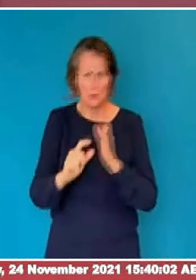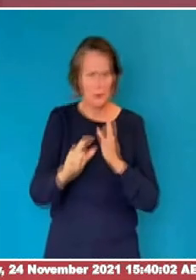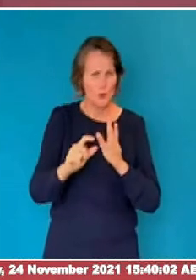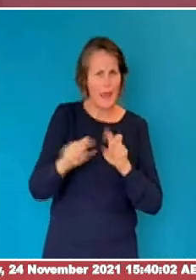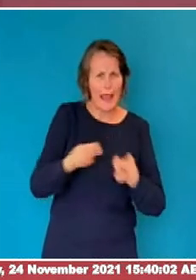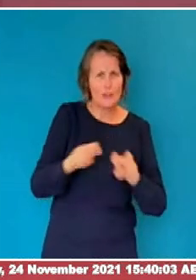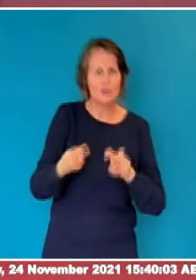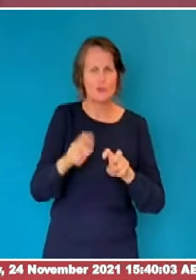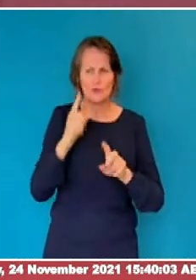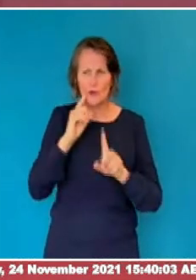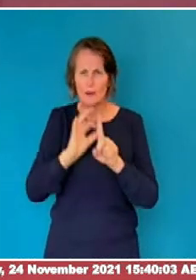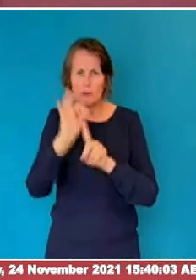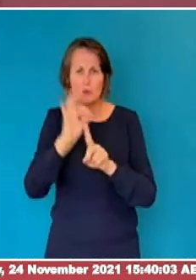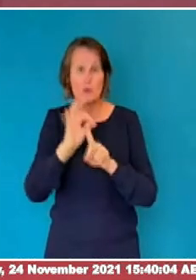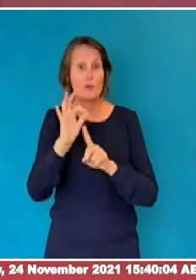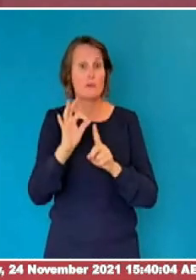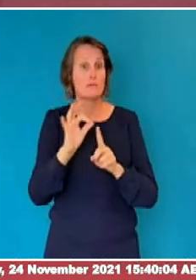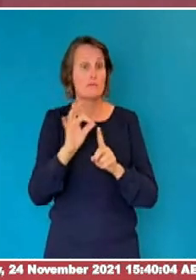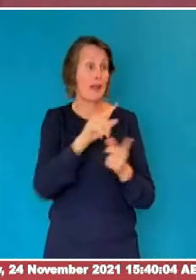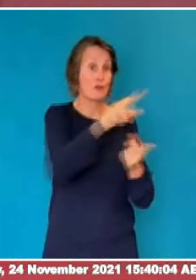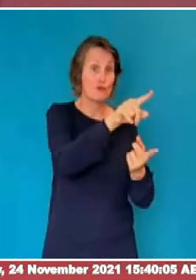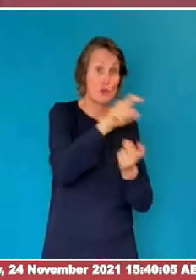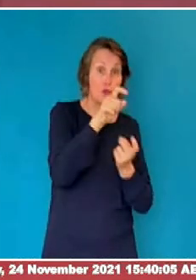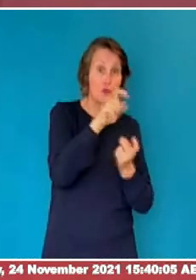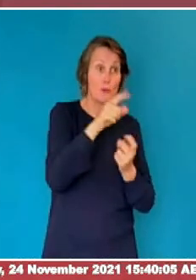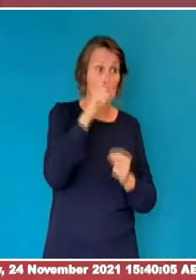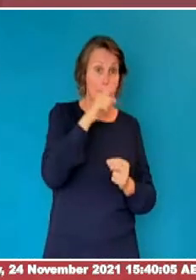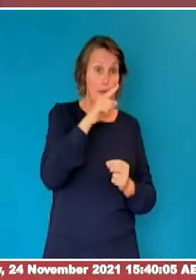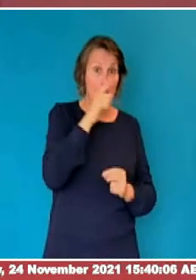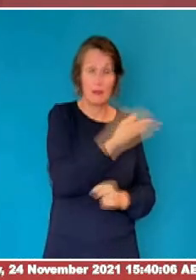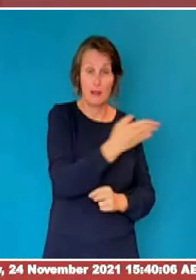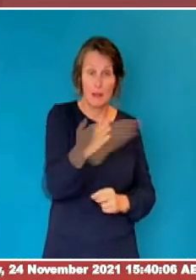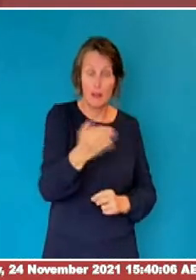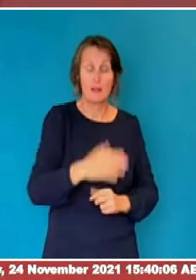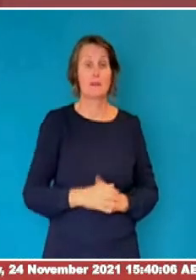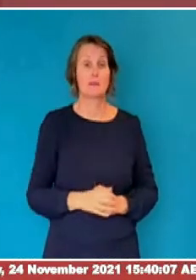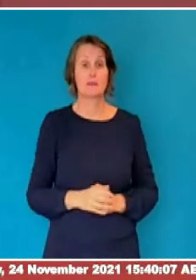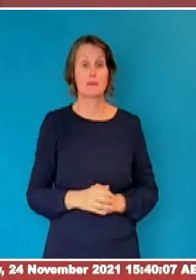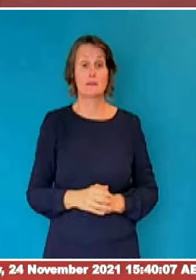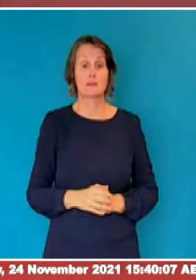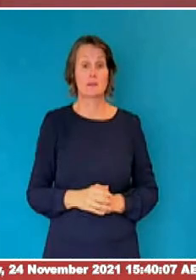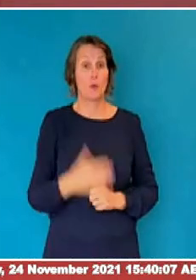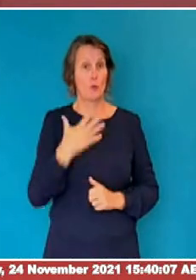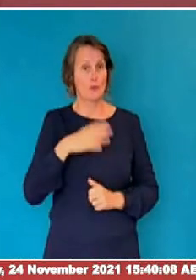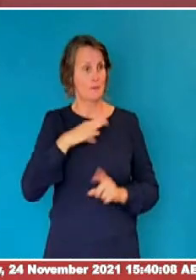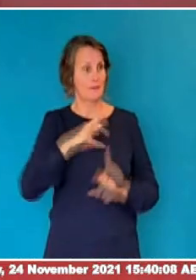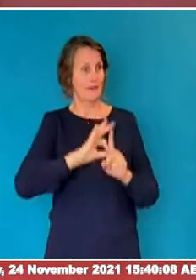in the recruitment process, so things to improve the recruitment process, so to